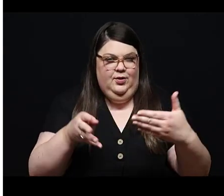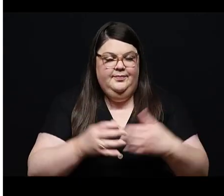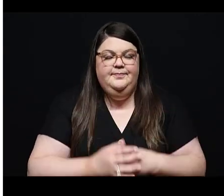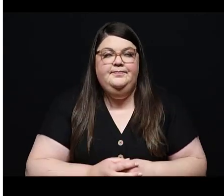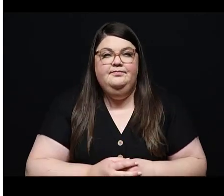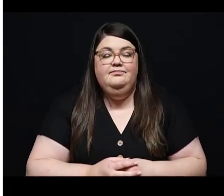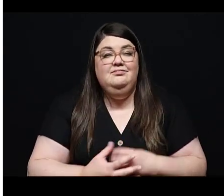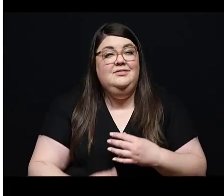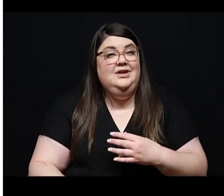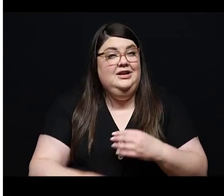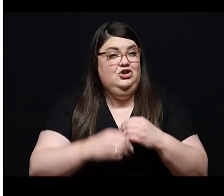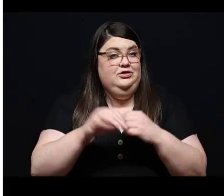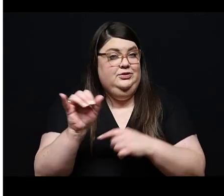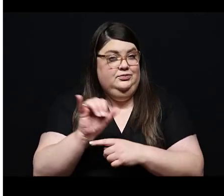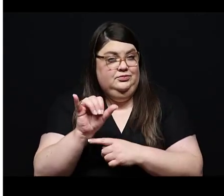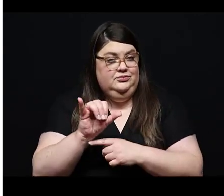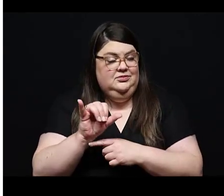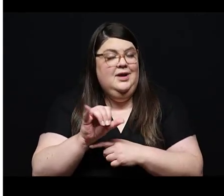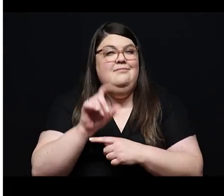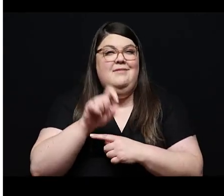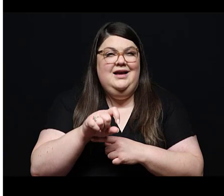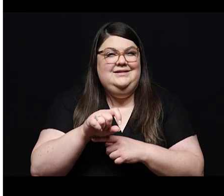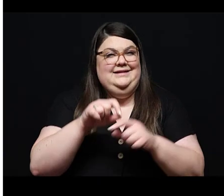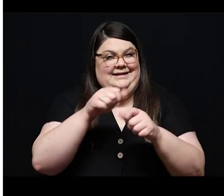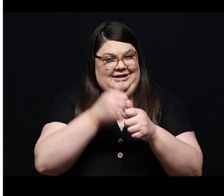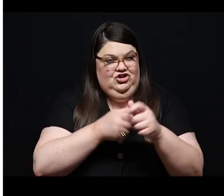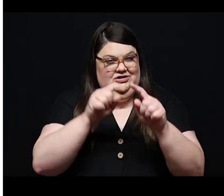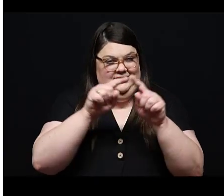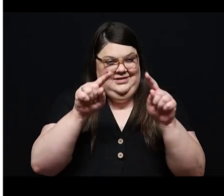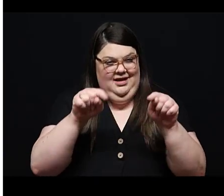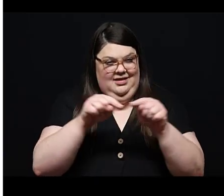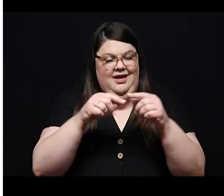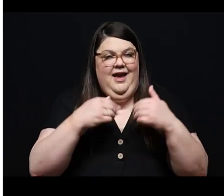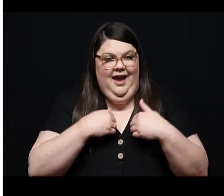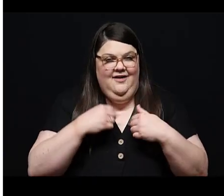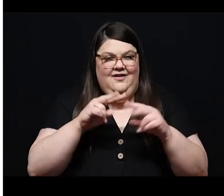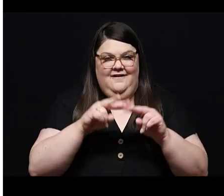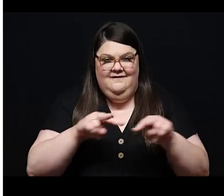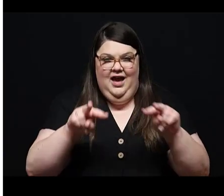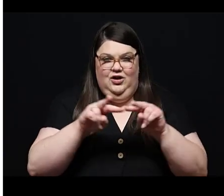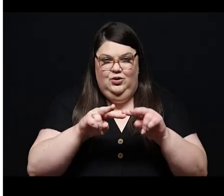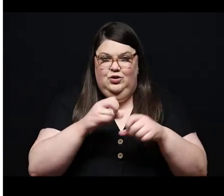Additionally, there must be a value in each cell in order for the table to be fully accessible.